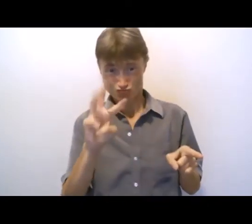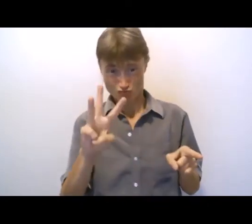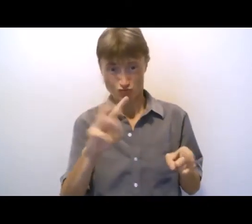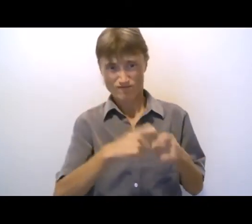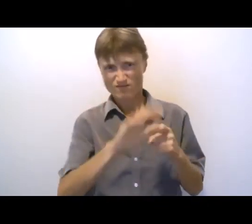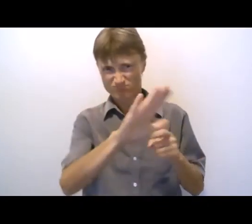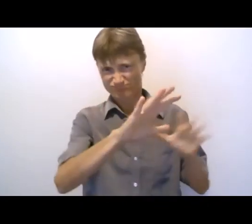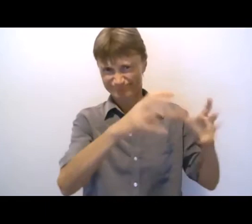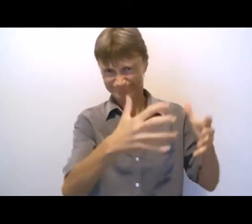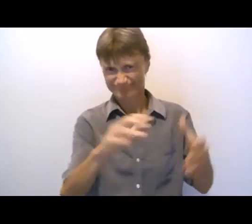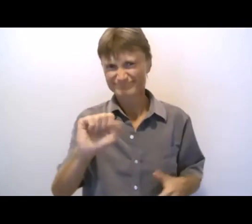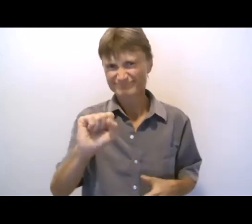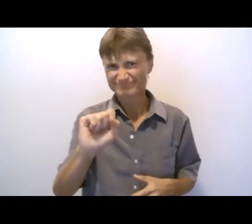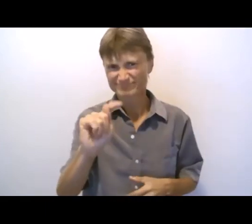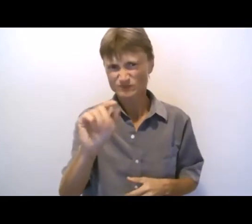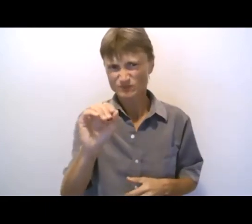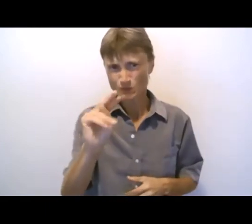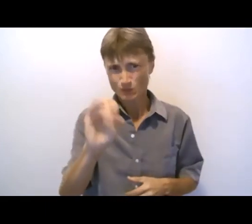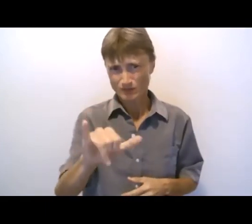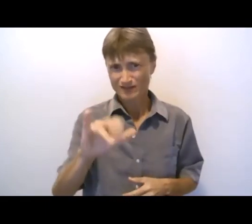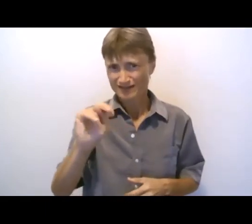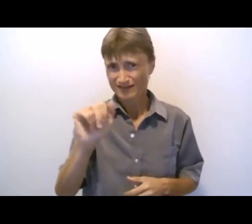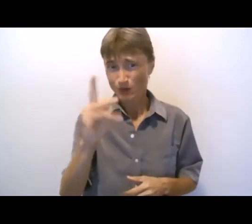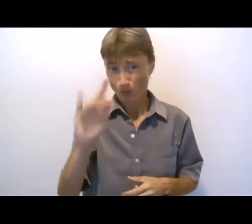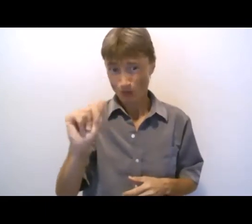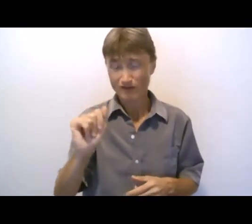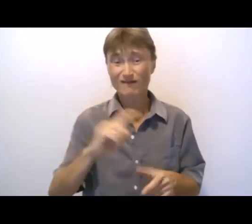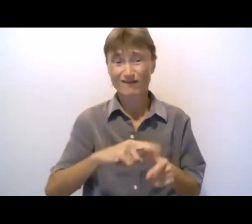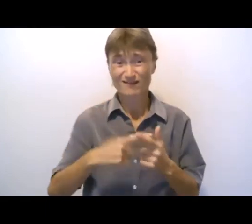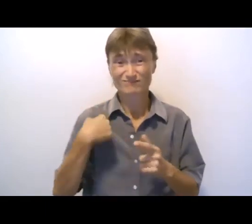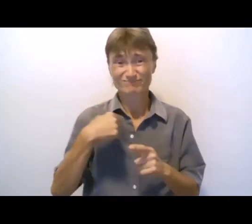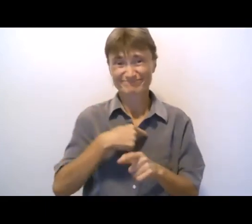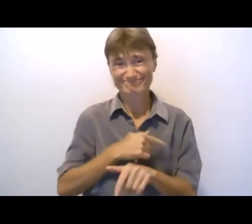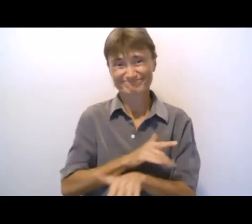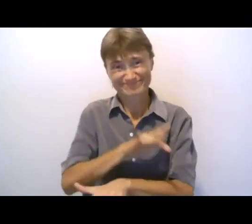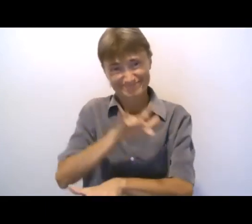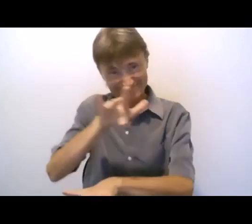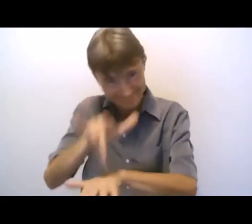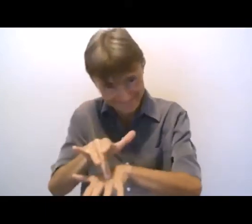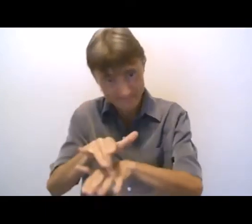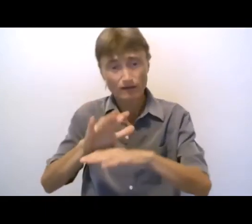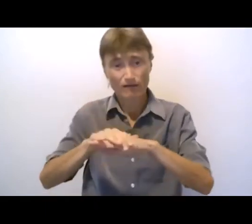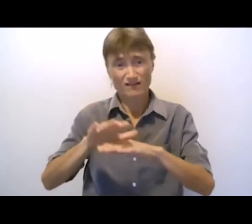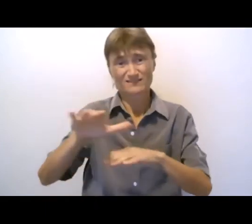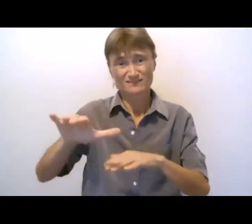Nation. And it was just, it just felt really great